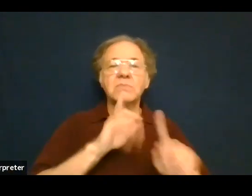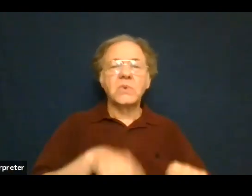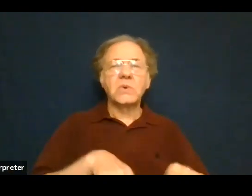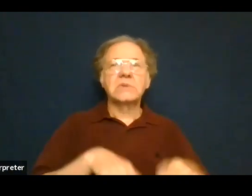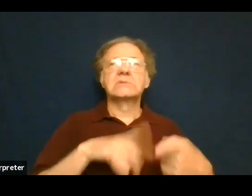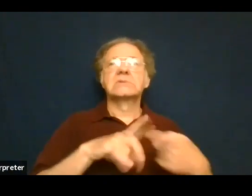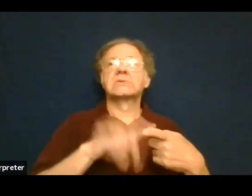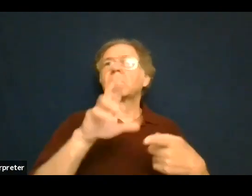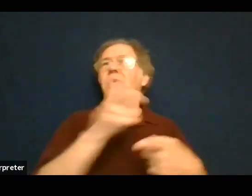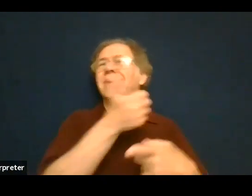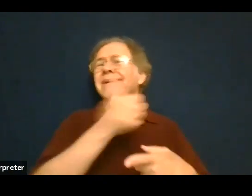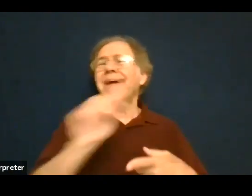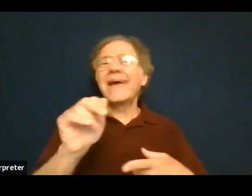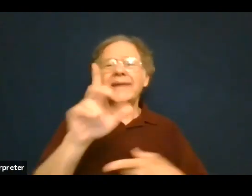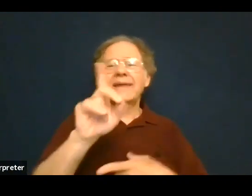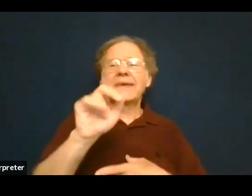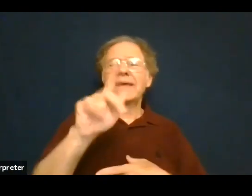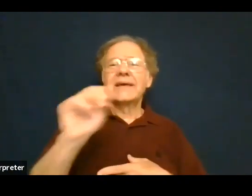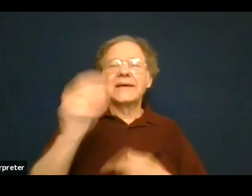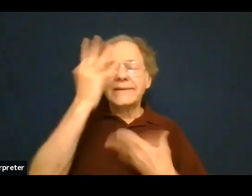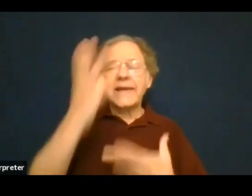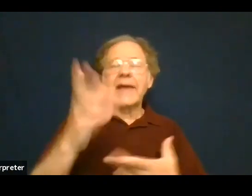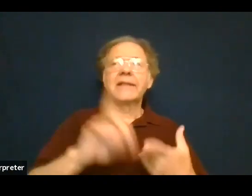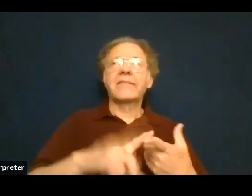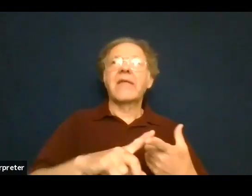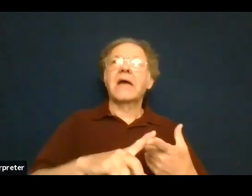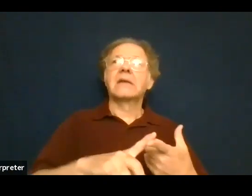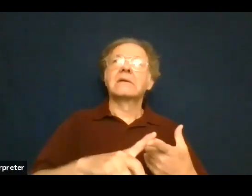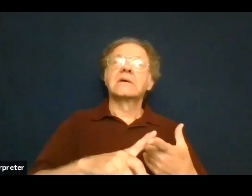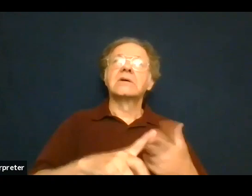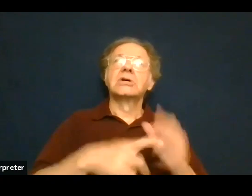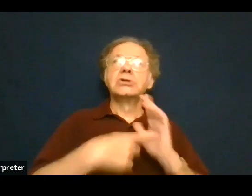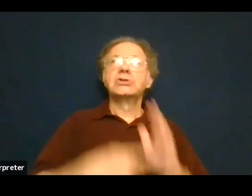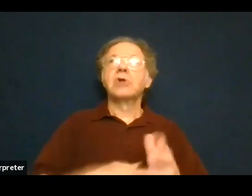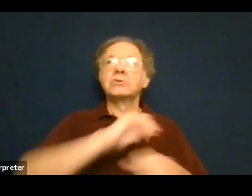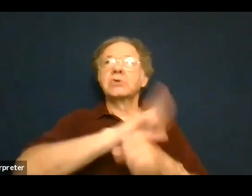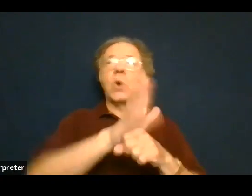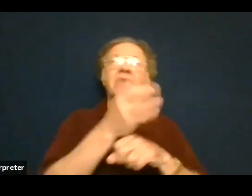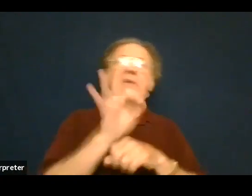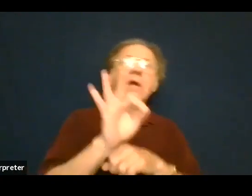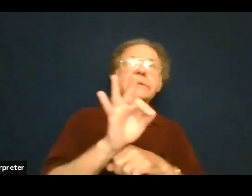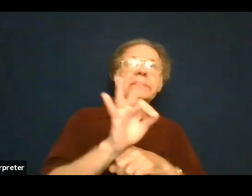to suggest that COVID-19 infection or disease affects